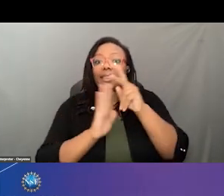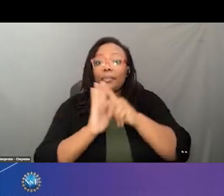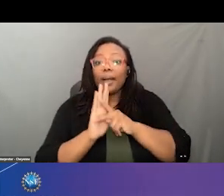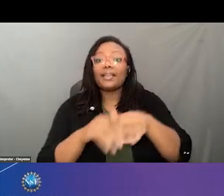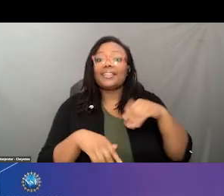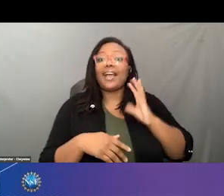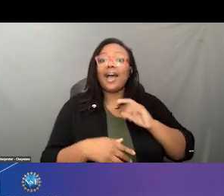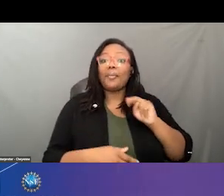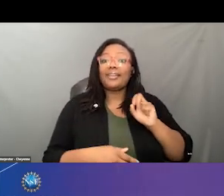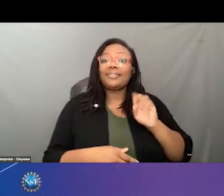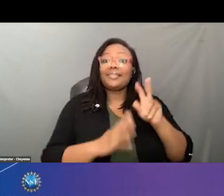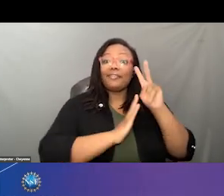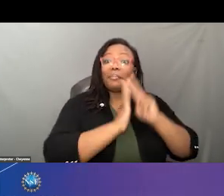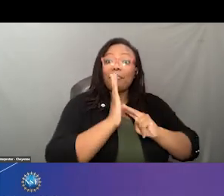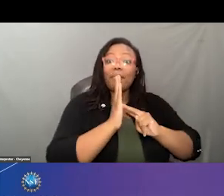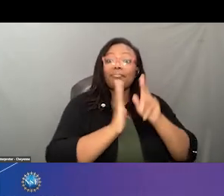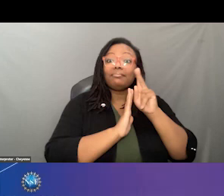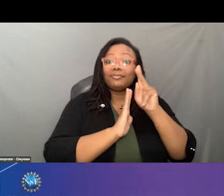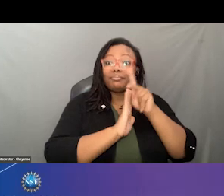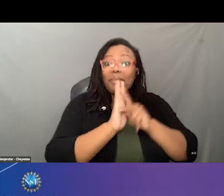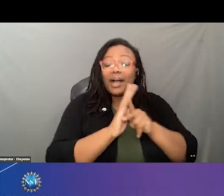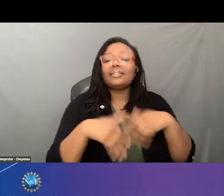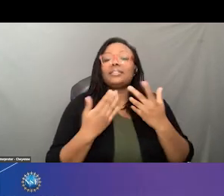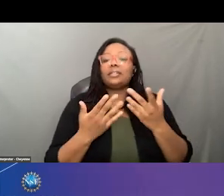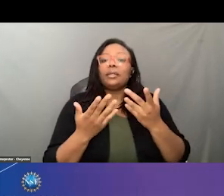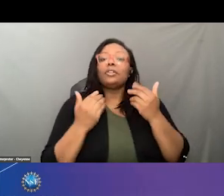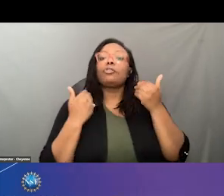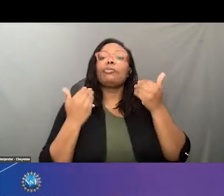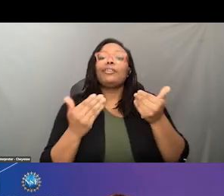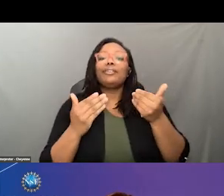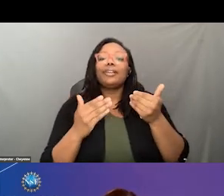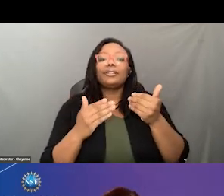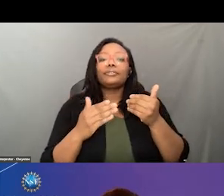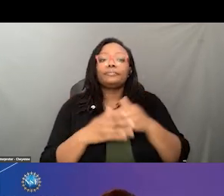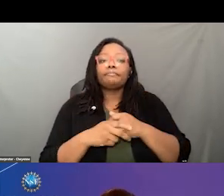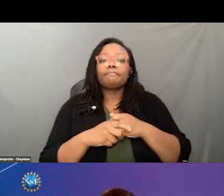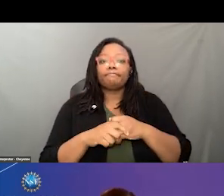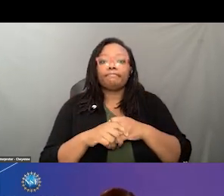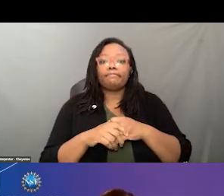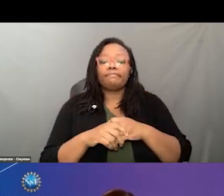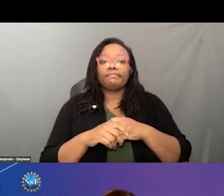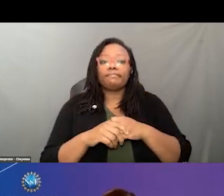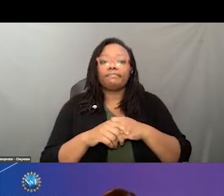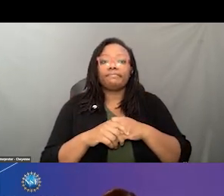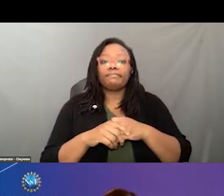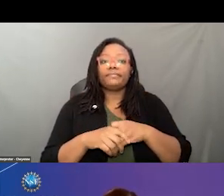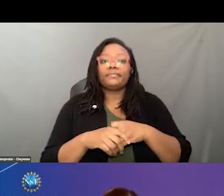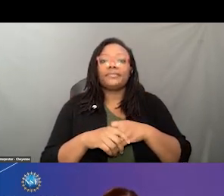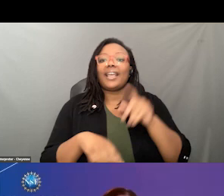and read, read, read our NSF policy. So without further ado, let's go into unable costs. Next slide, please.